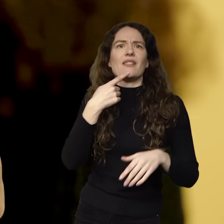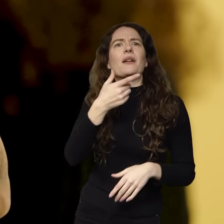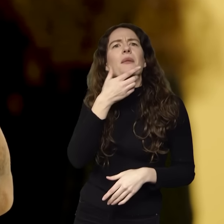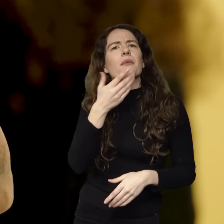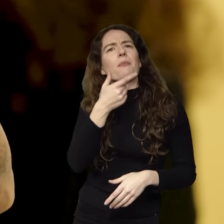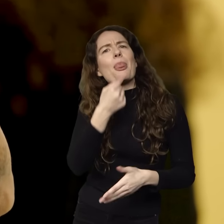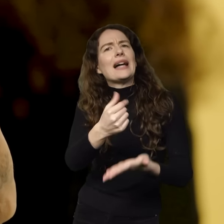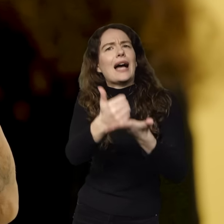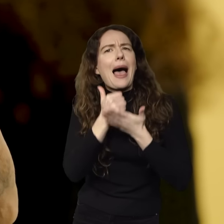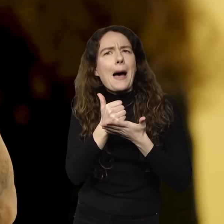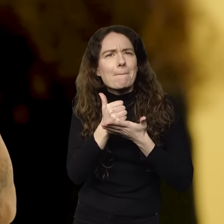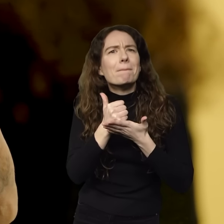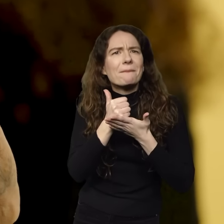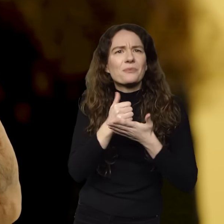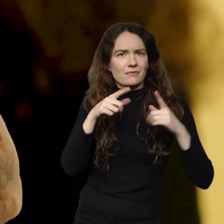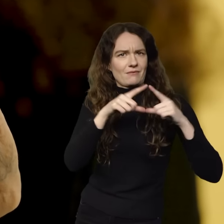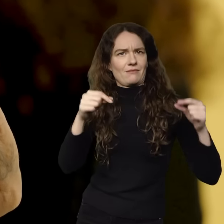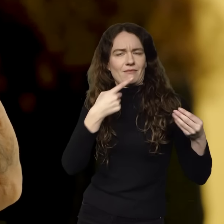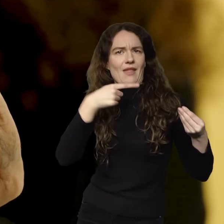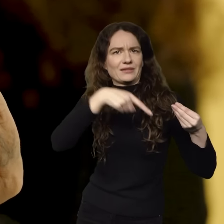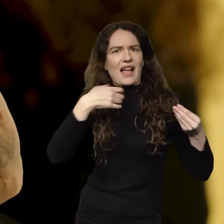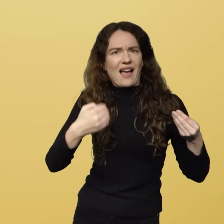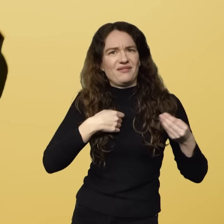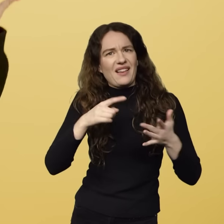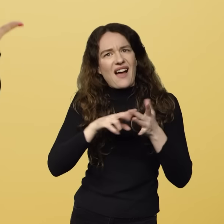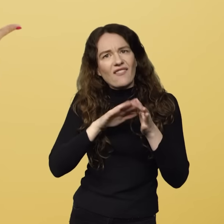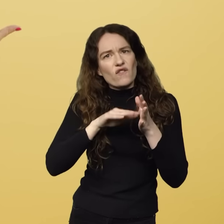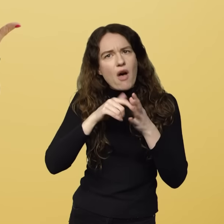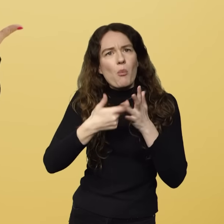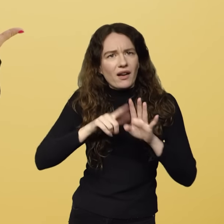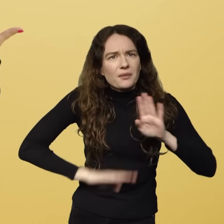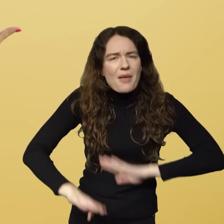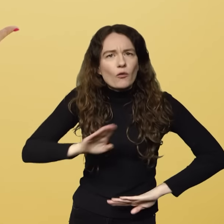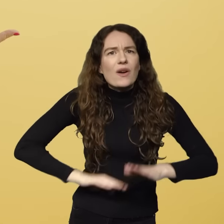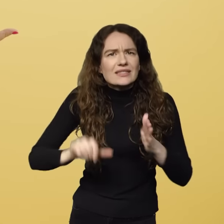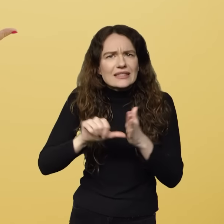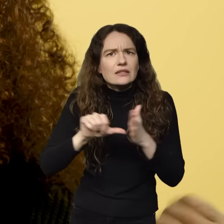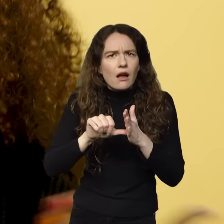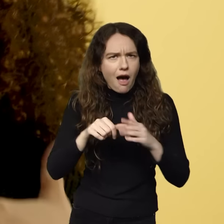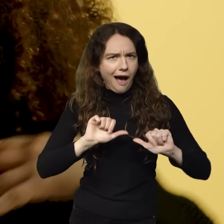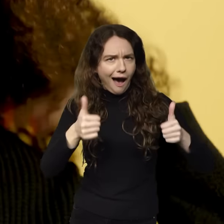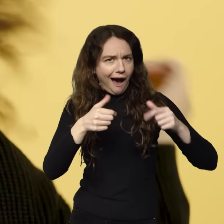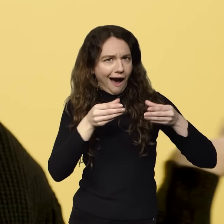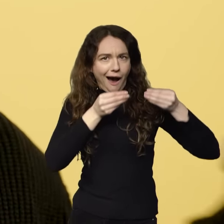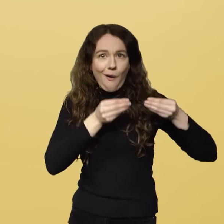I actually feel like quite cool that I have this card because it also lets me skip the queue in like nightclubs. So now I feel like